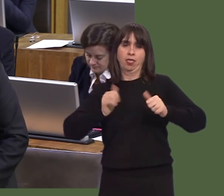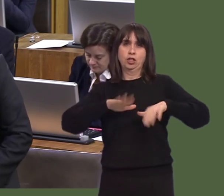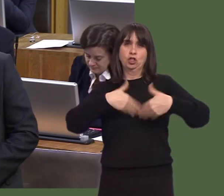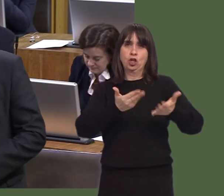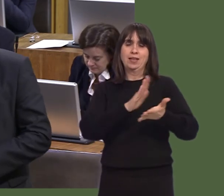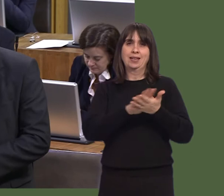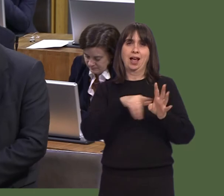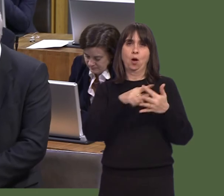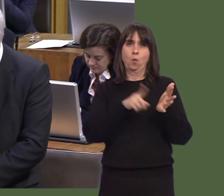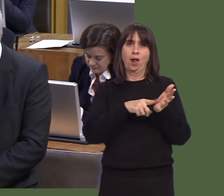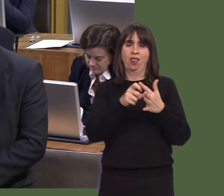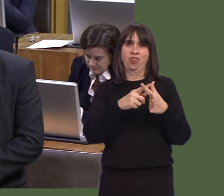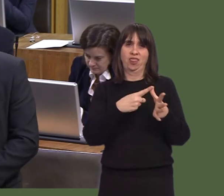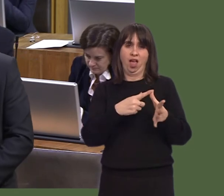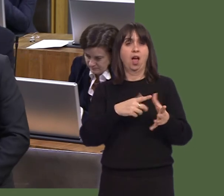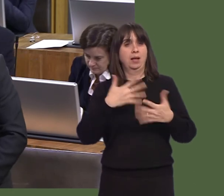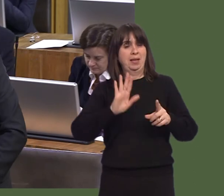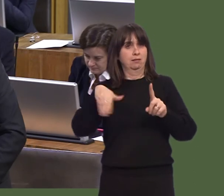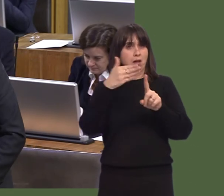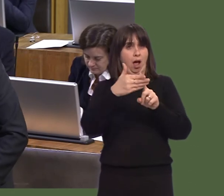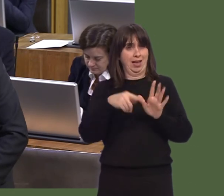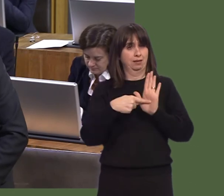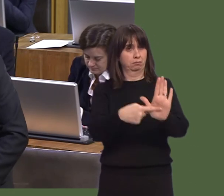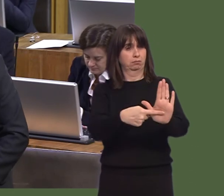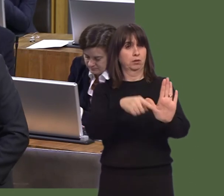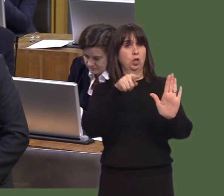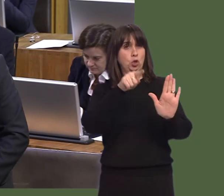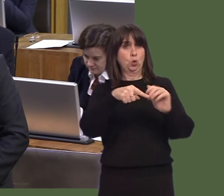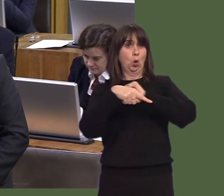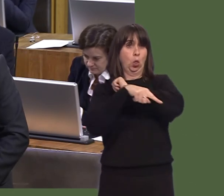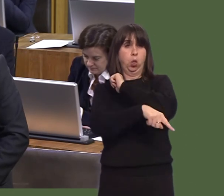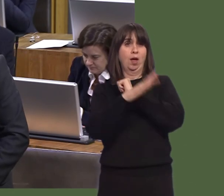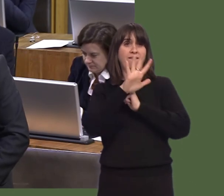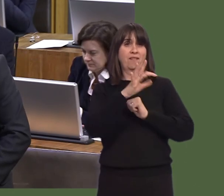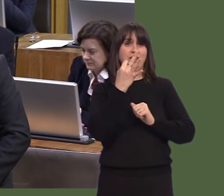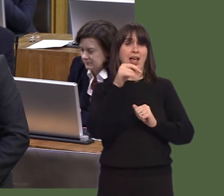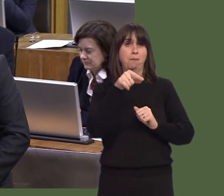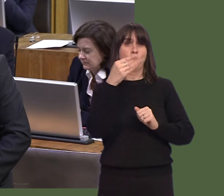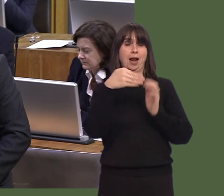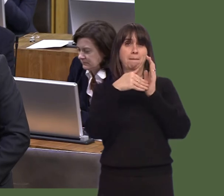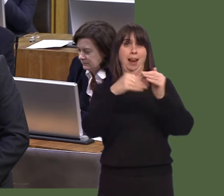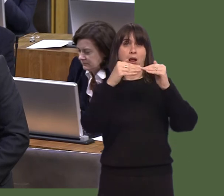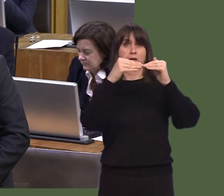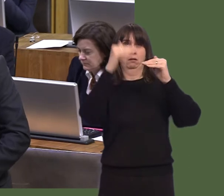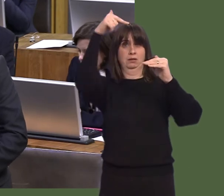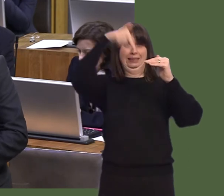Connerís murderer missed eight probation appointments. Now, there is a clear link between privatisation of the probation service, the pursuit of profit